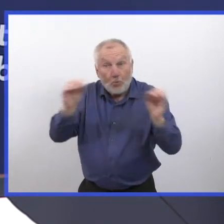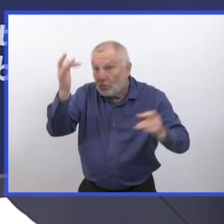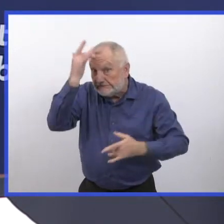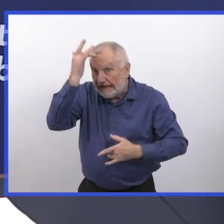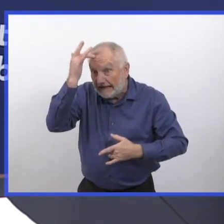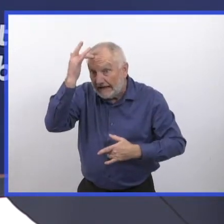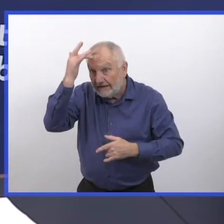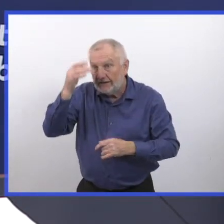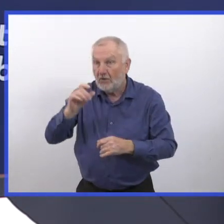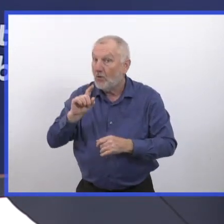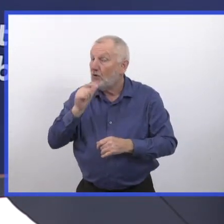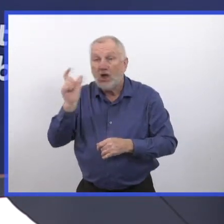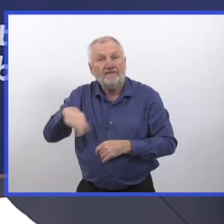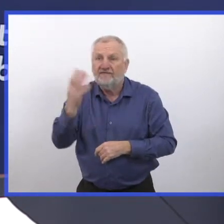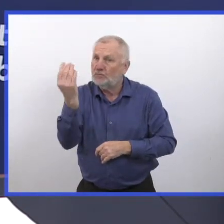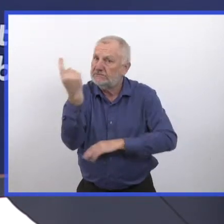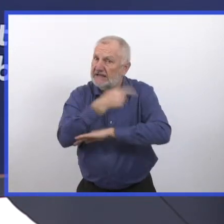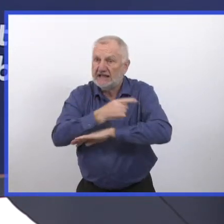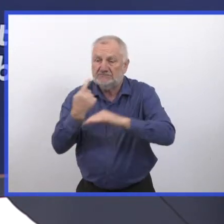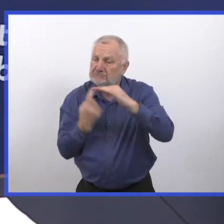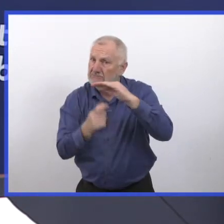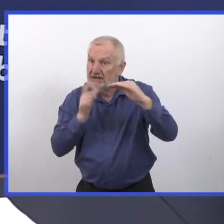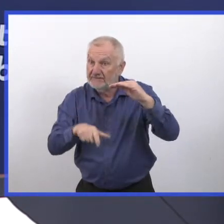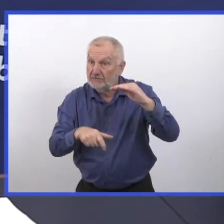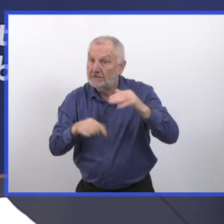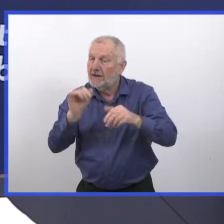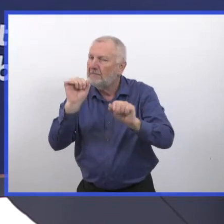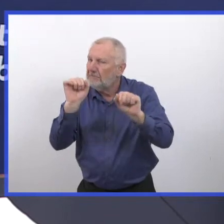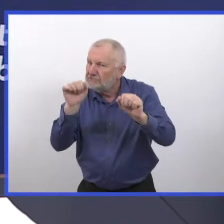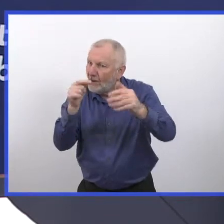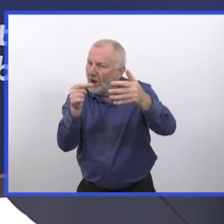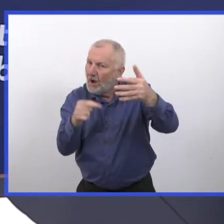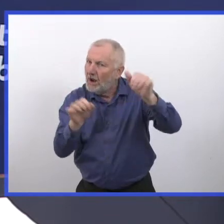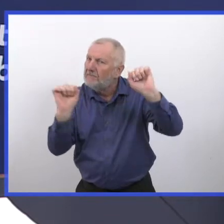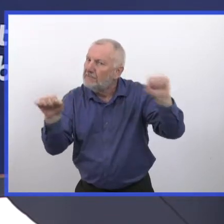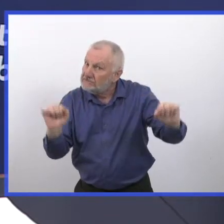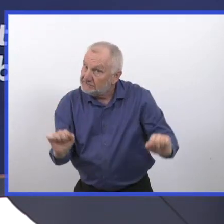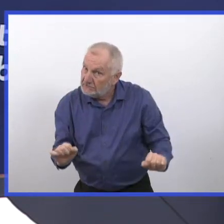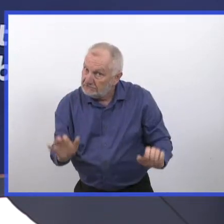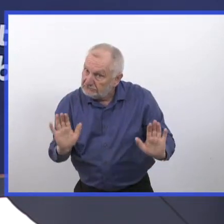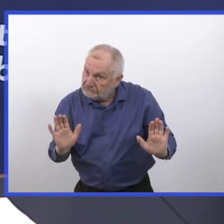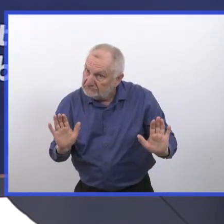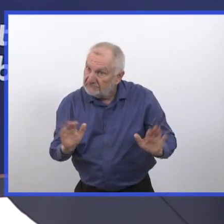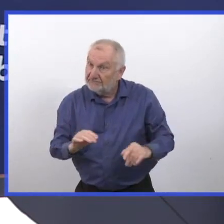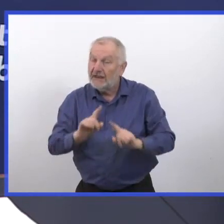and when you don't get that exchange properly, your respiratory rate increases, your heart rate increases,